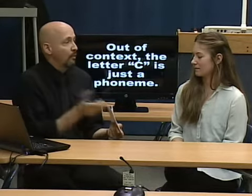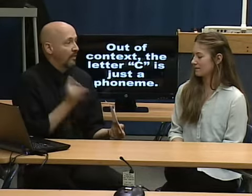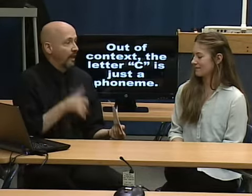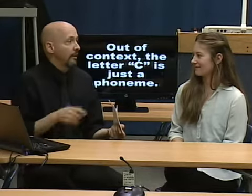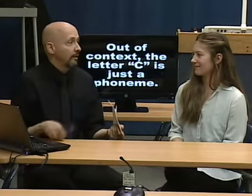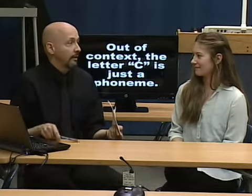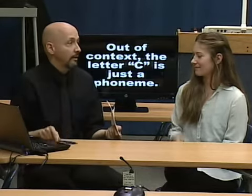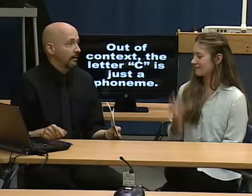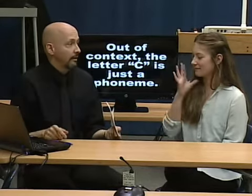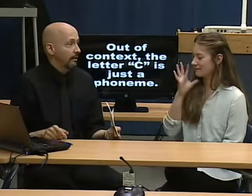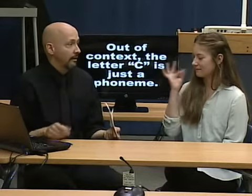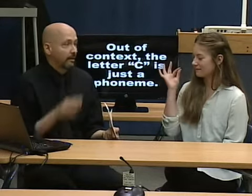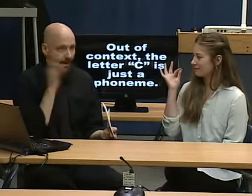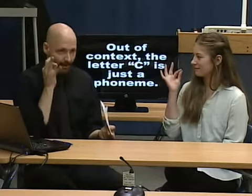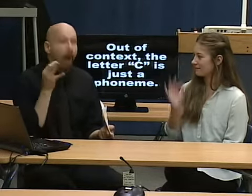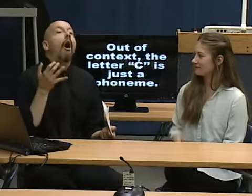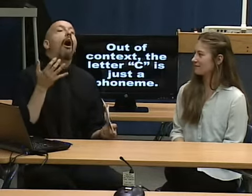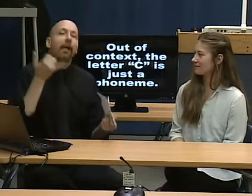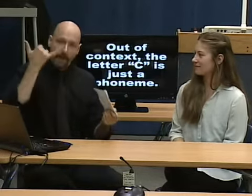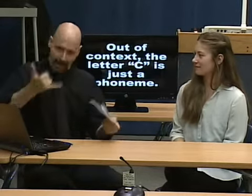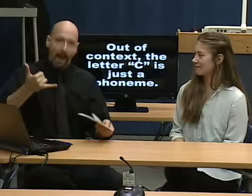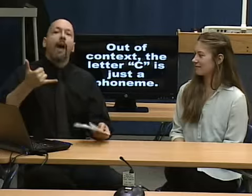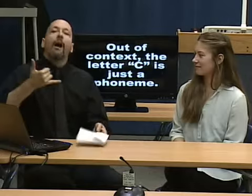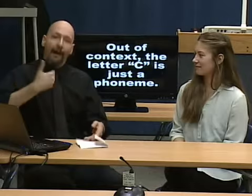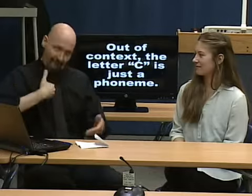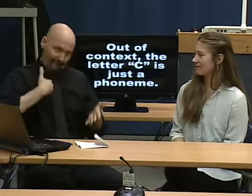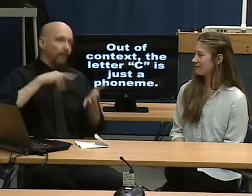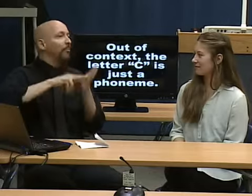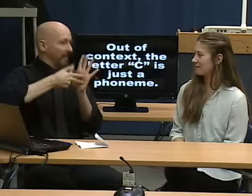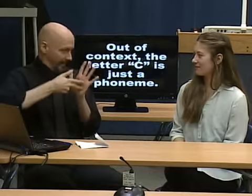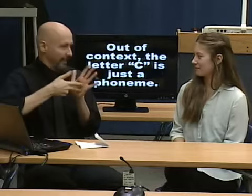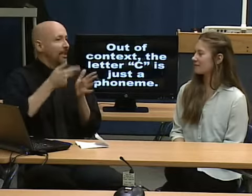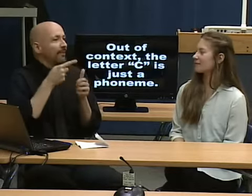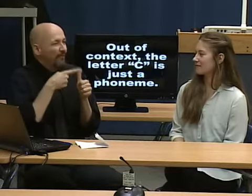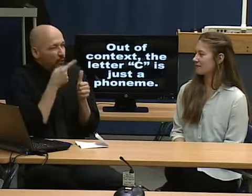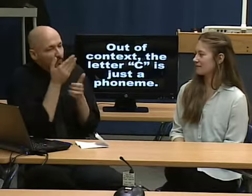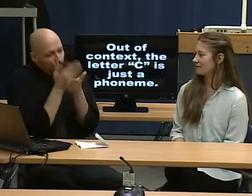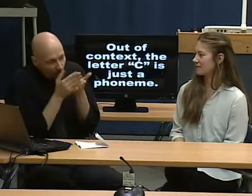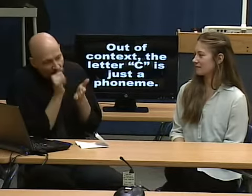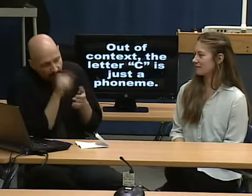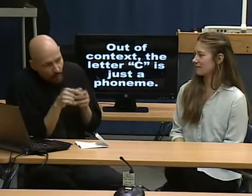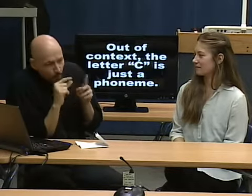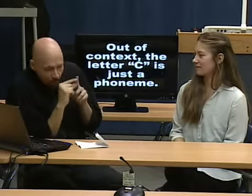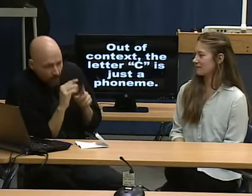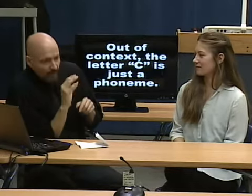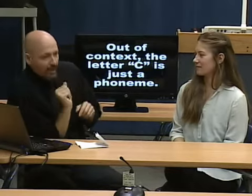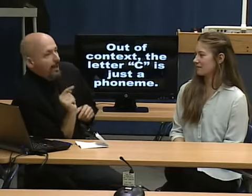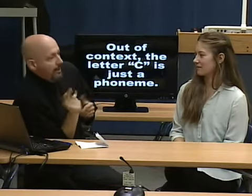What's that? Cat. Oh, a cat. Now it has meaning. It is now the first part of the word "cat."